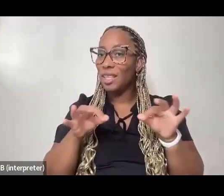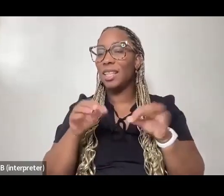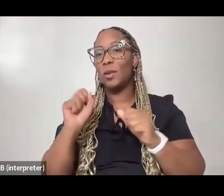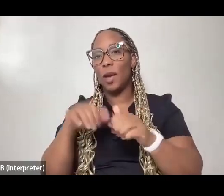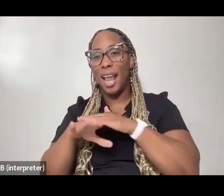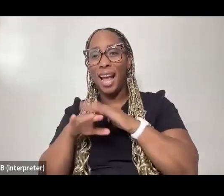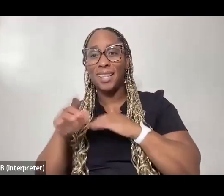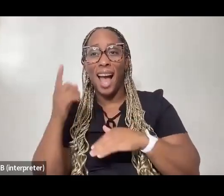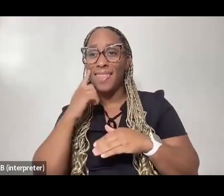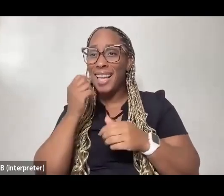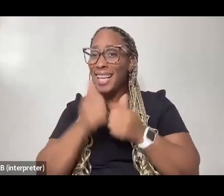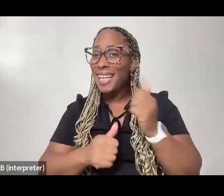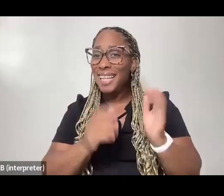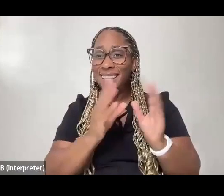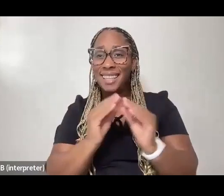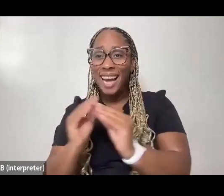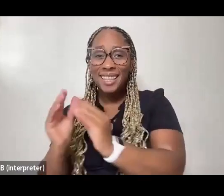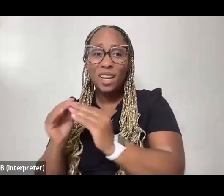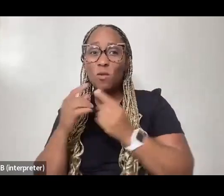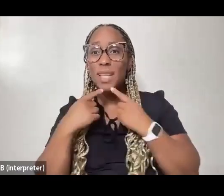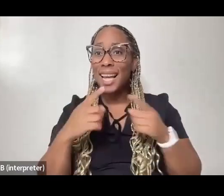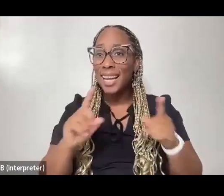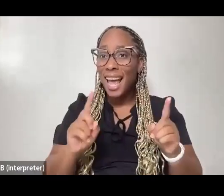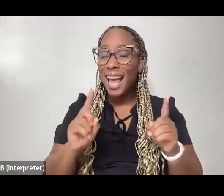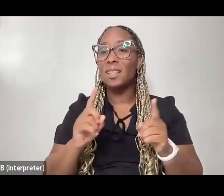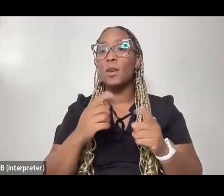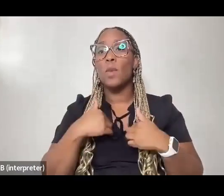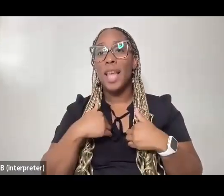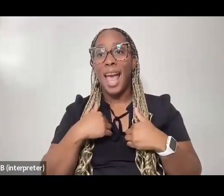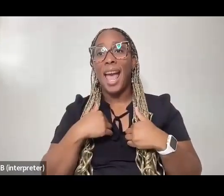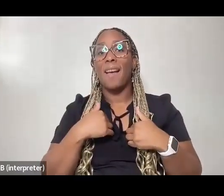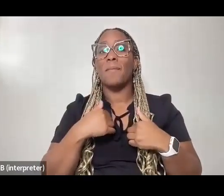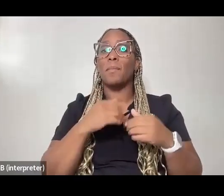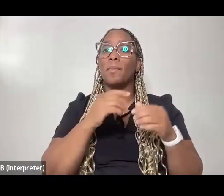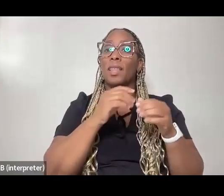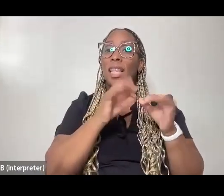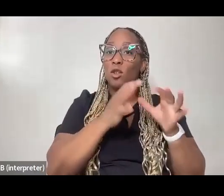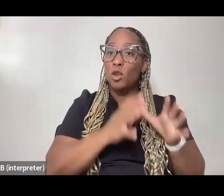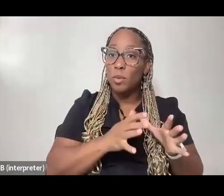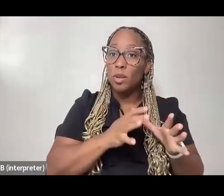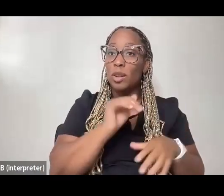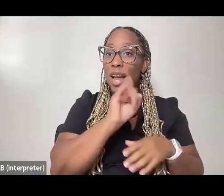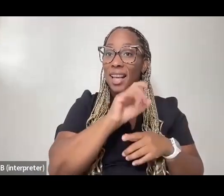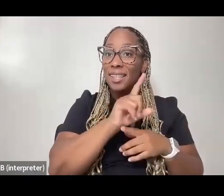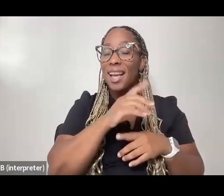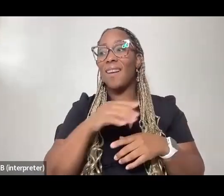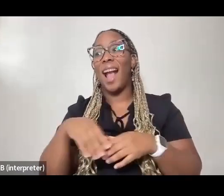I believe between every single one of our sessions where we announce their we have ASL interpreters and captioning